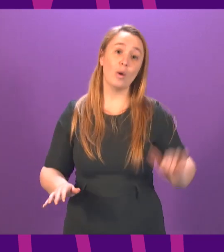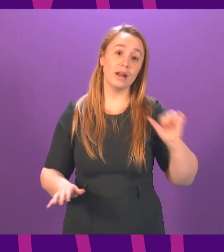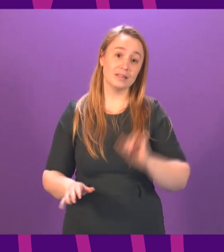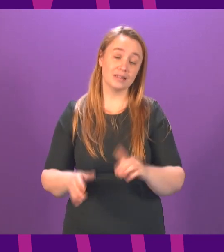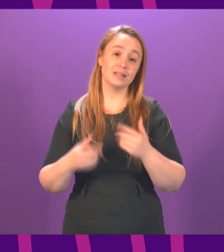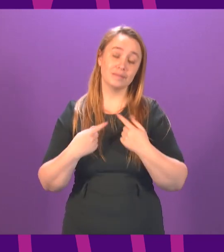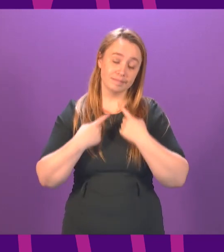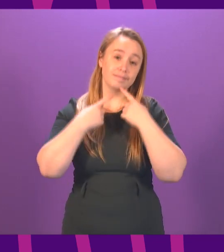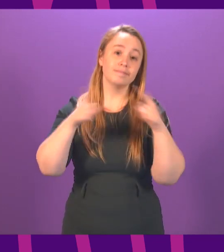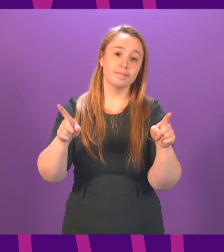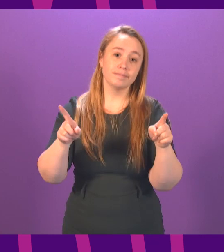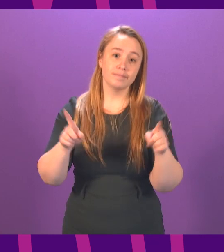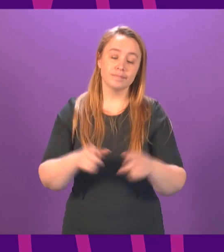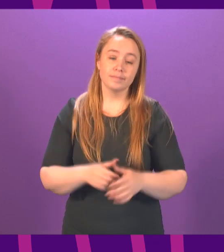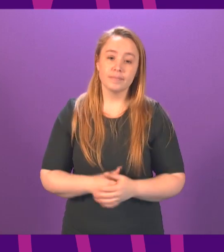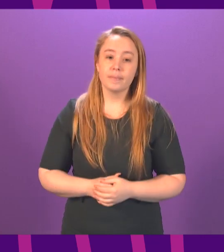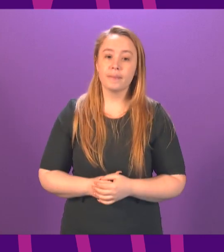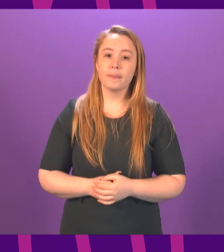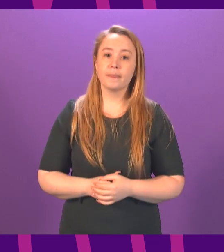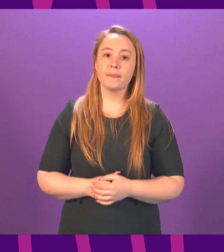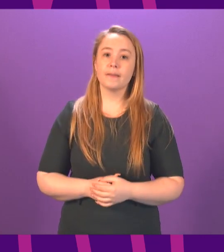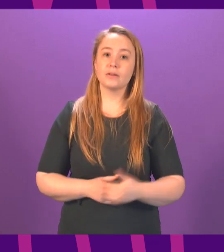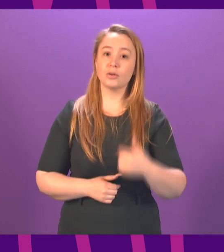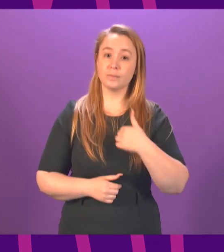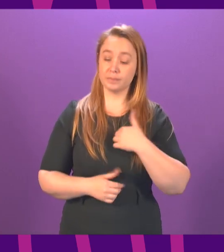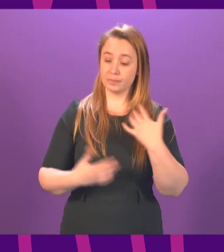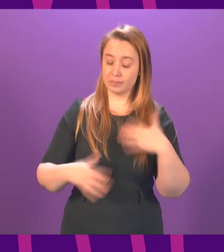I have already reflected on some of the things that I would do differently if